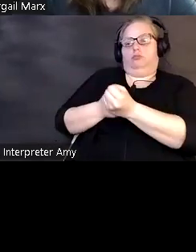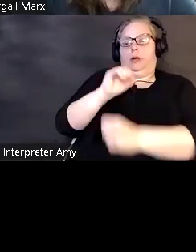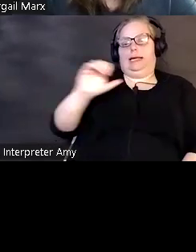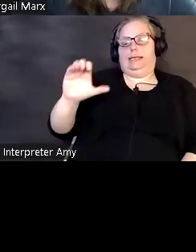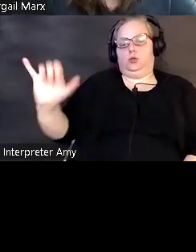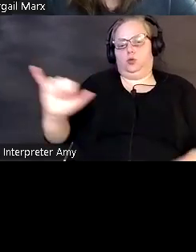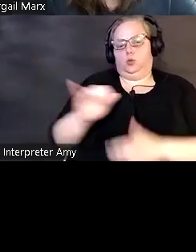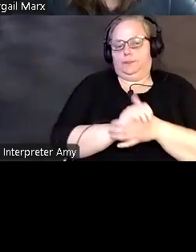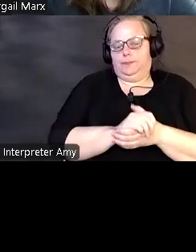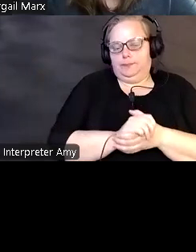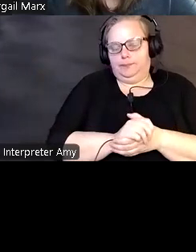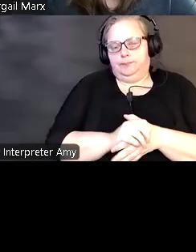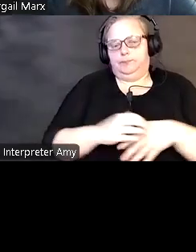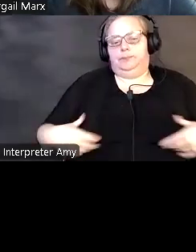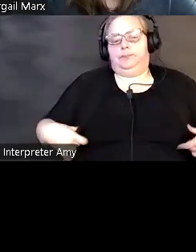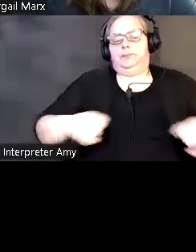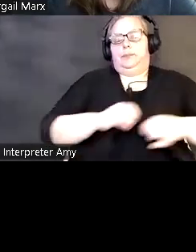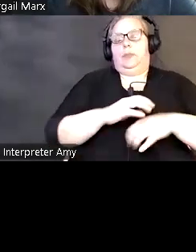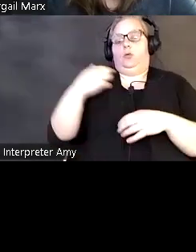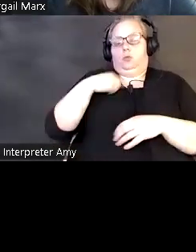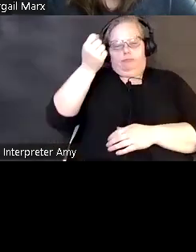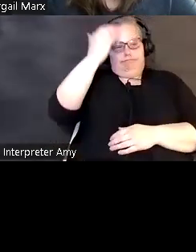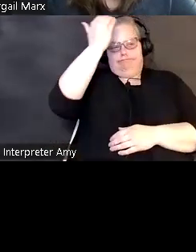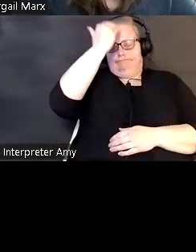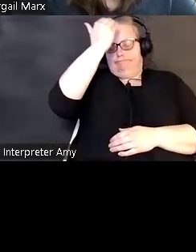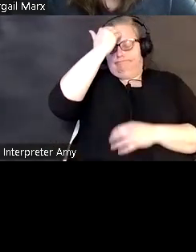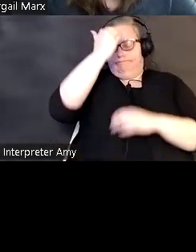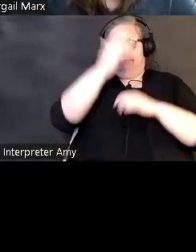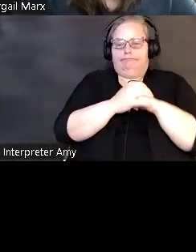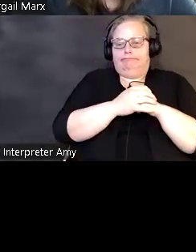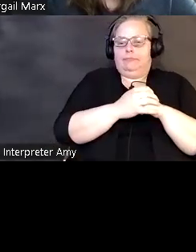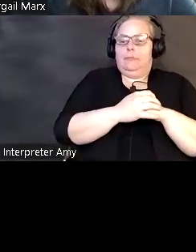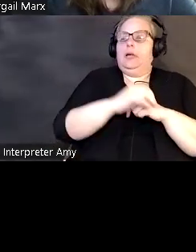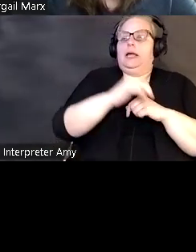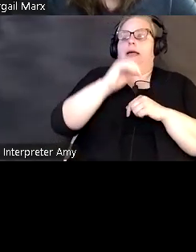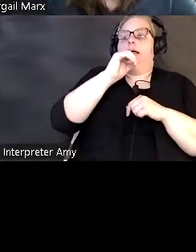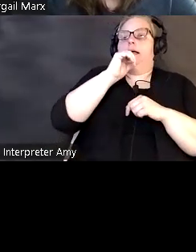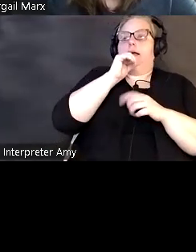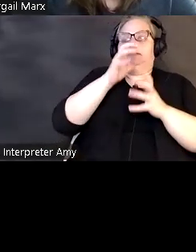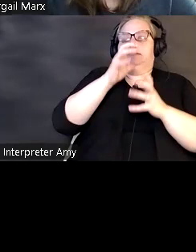So we understand it's not a light lift, it is a heavy lift to really learn.